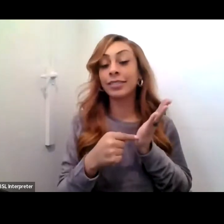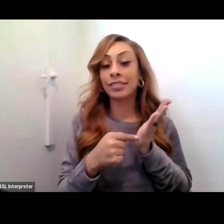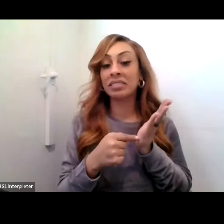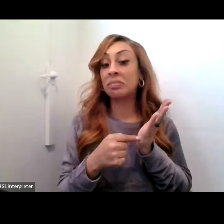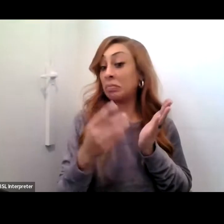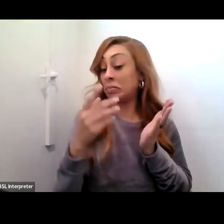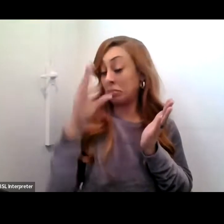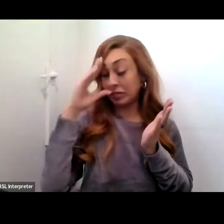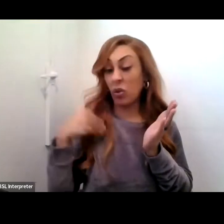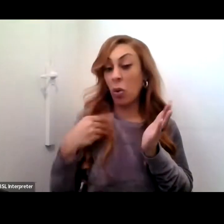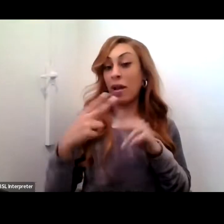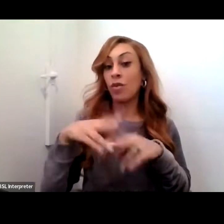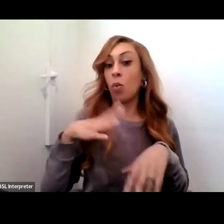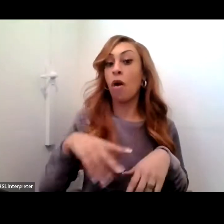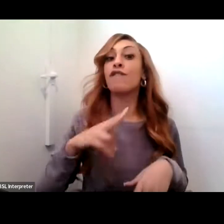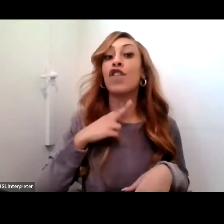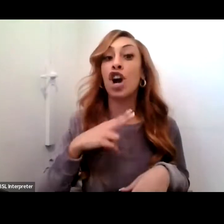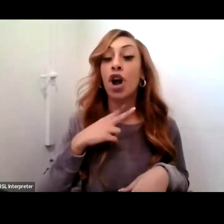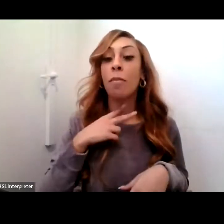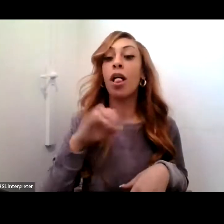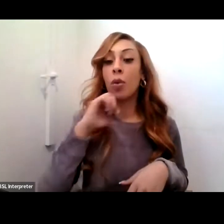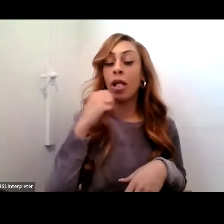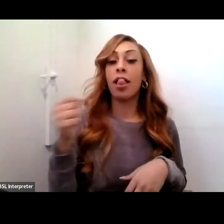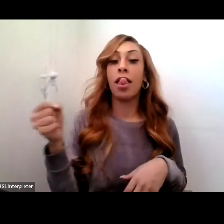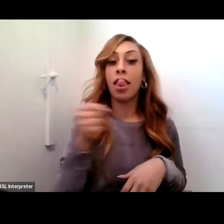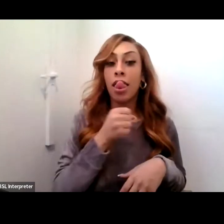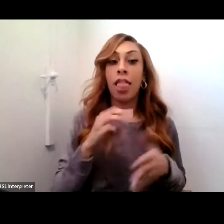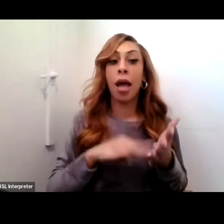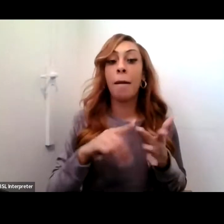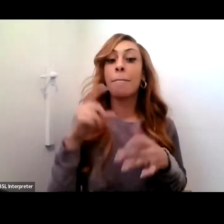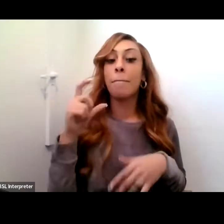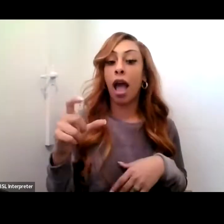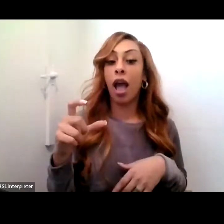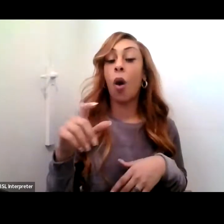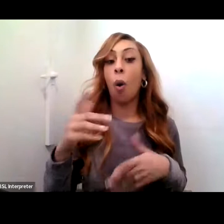and we will invite you to take the mic, otherwise I'll put the questions to speakers on your behalf.